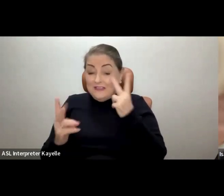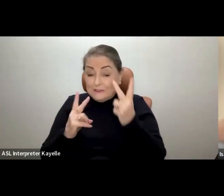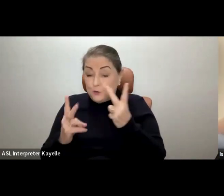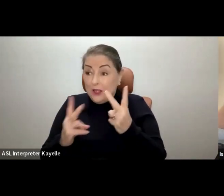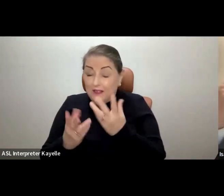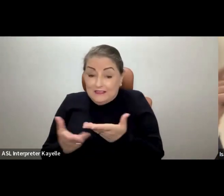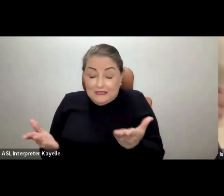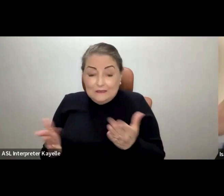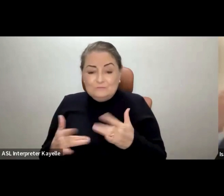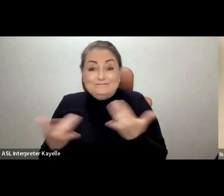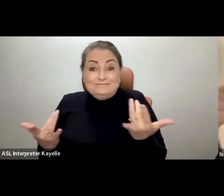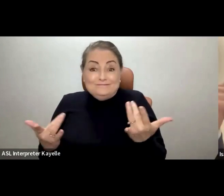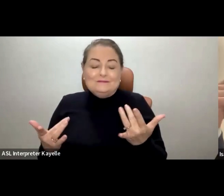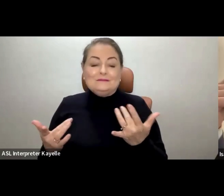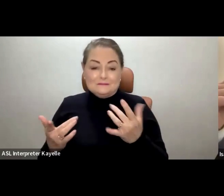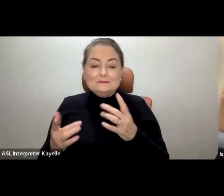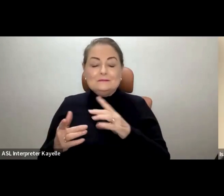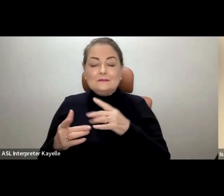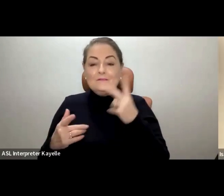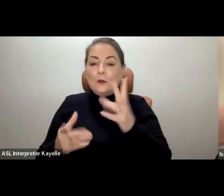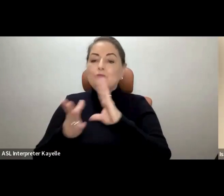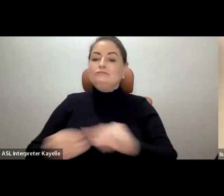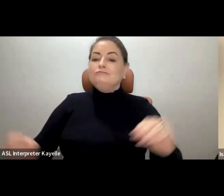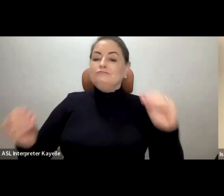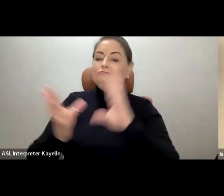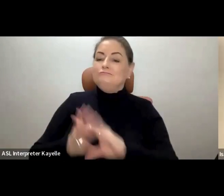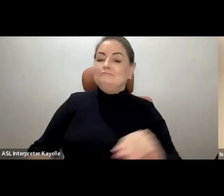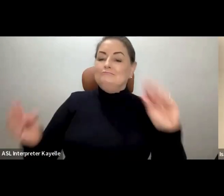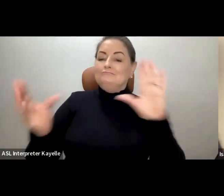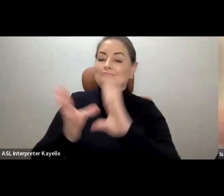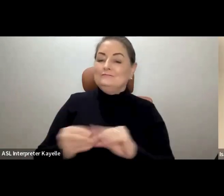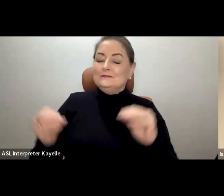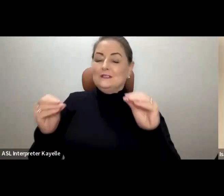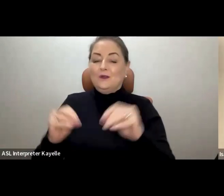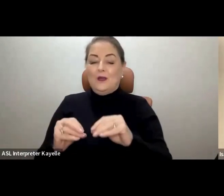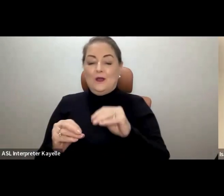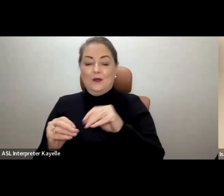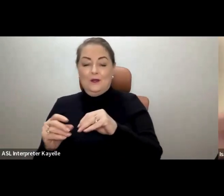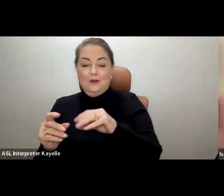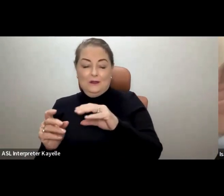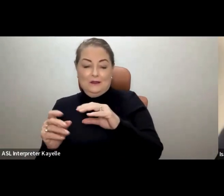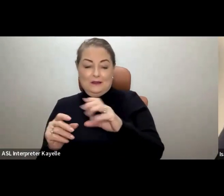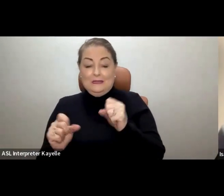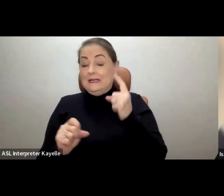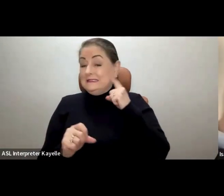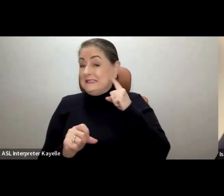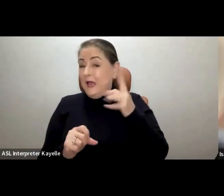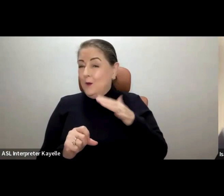also a visual storytelling soundtrack. So people can follow